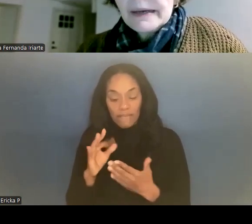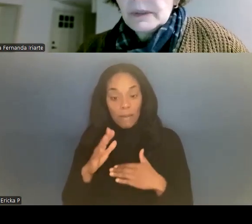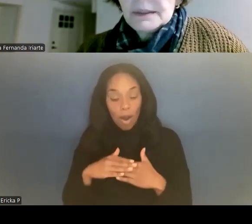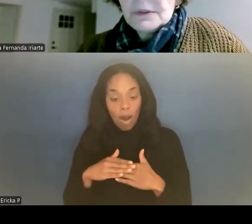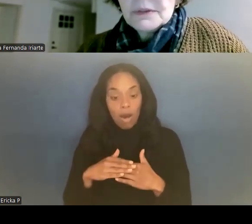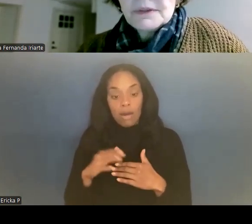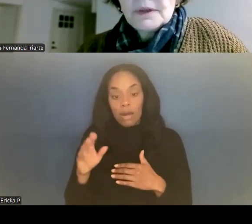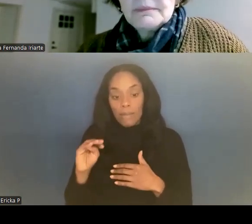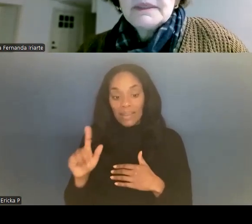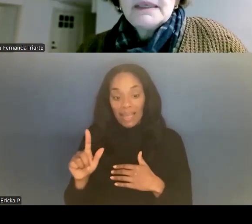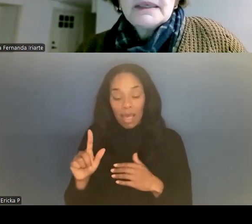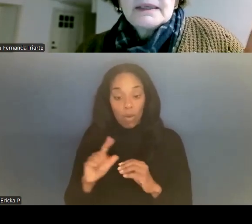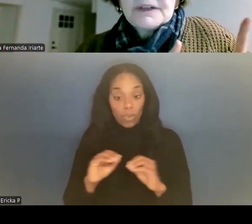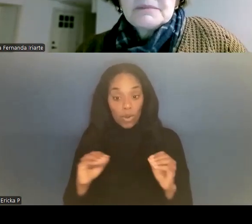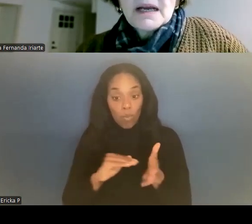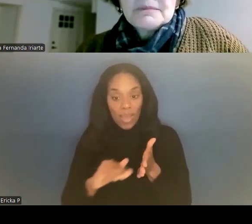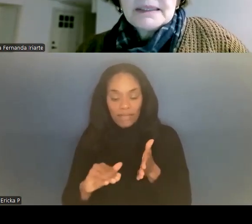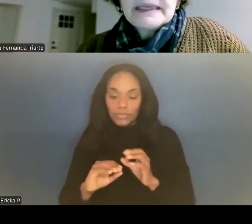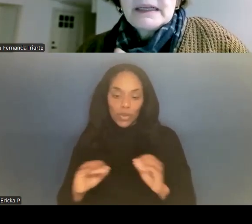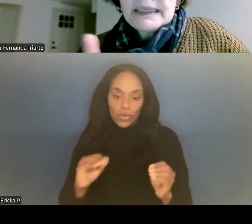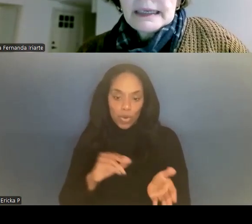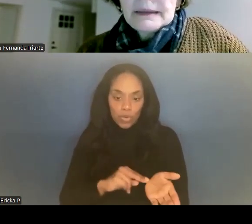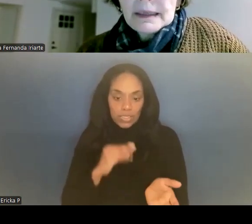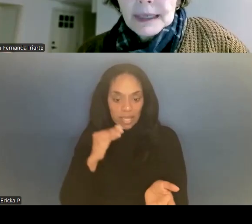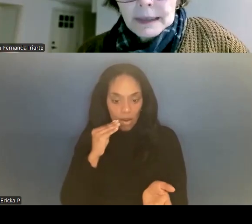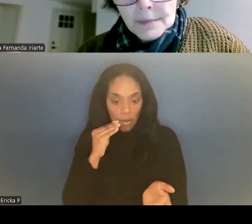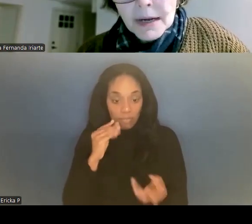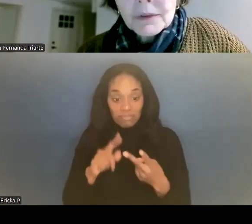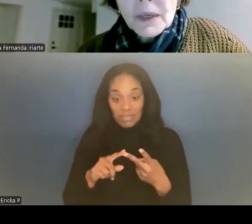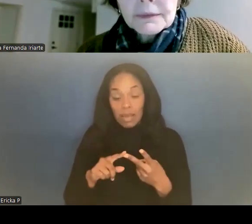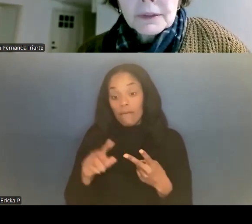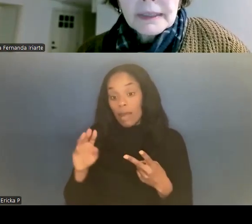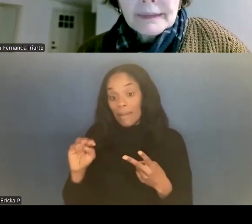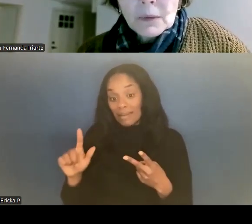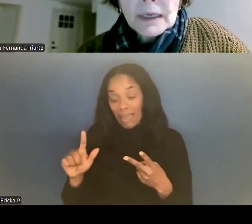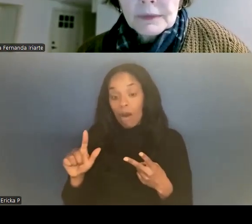I don't get a nurse at home. If I'm on Medi-Cal and I am, on the waiver, and that waiver